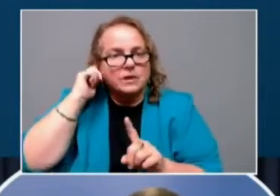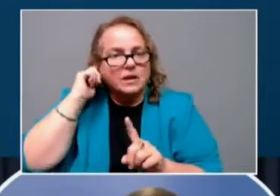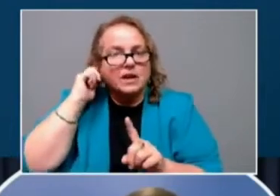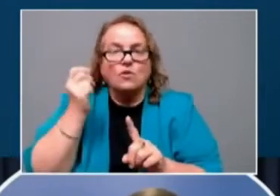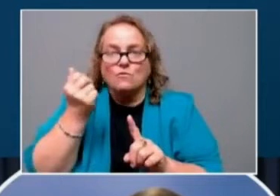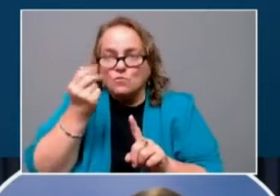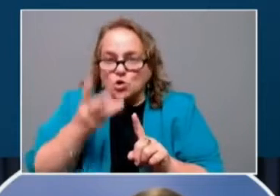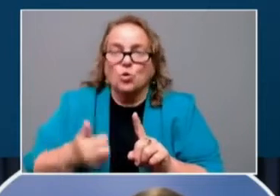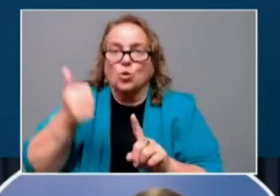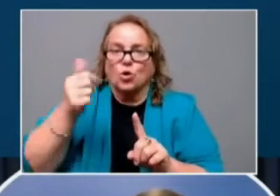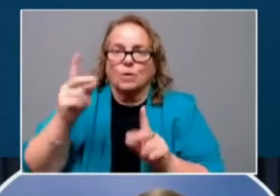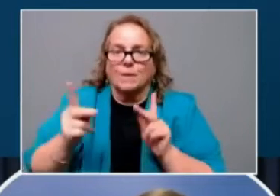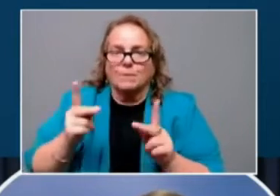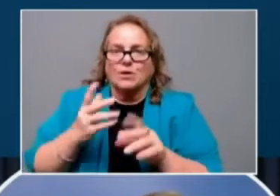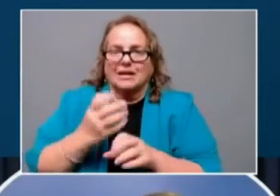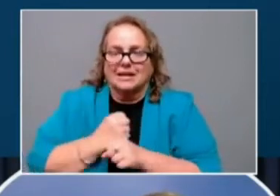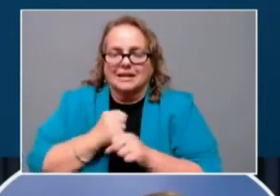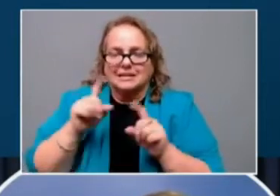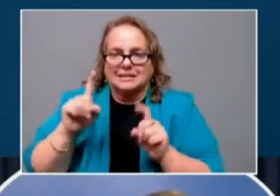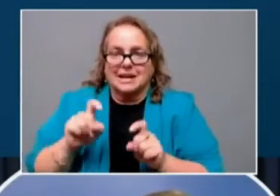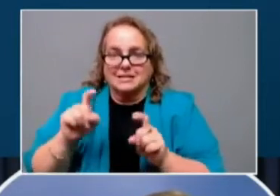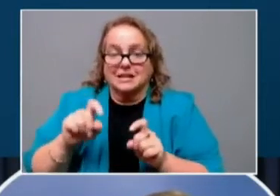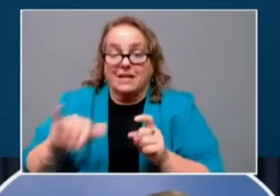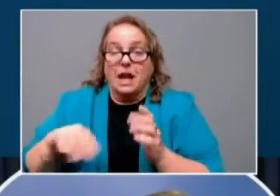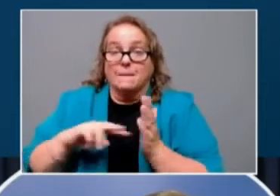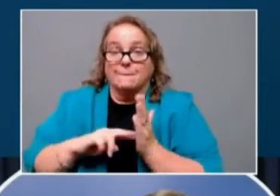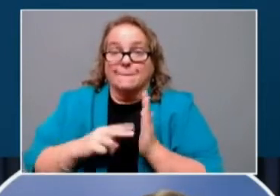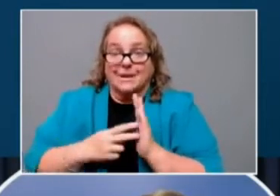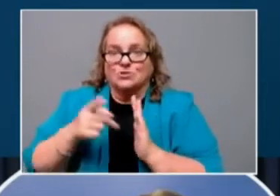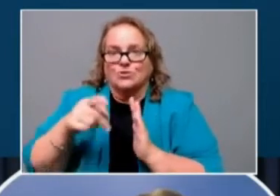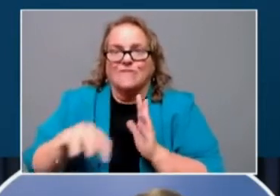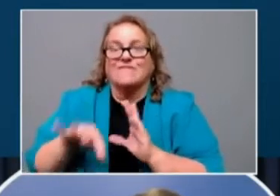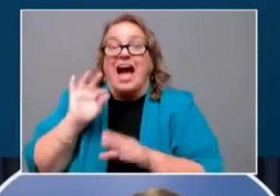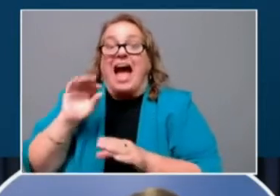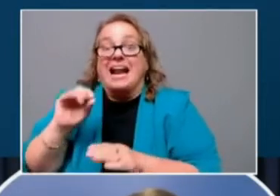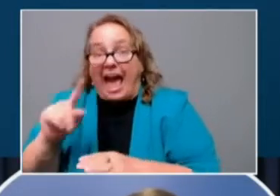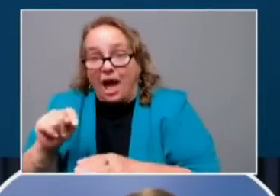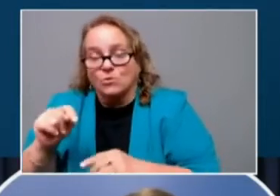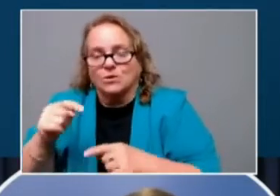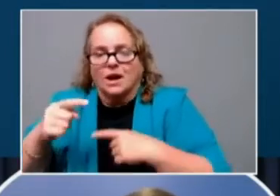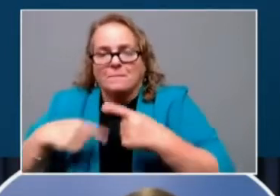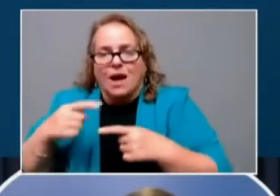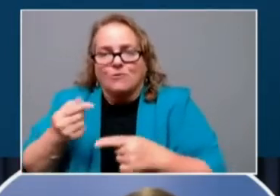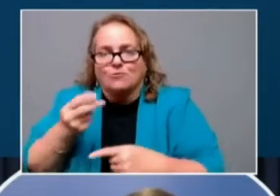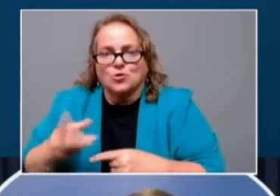means you find out about fewer cases we believe. But this next week will tell